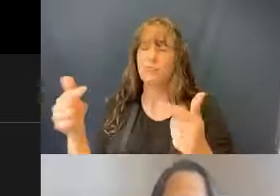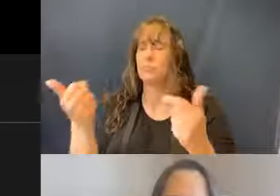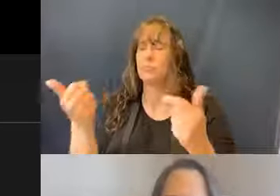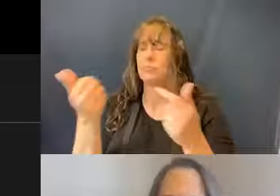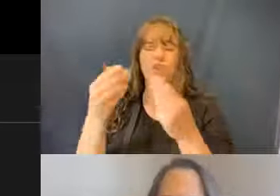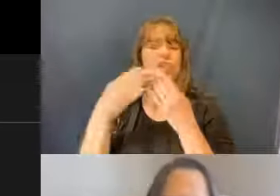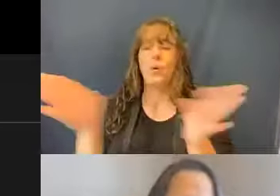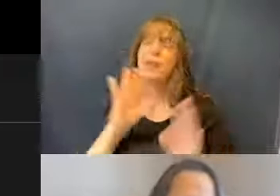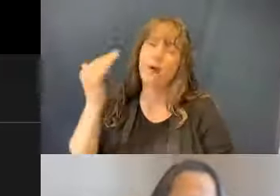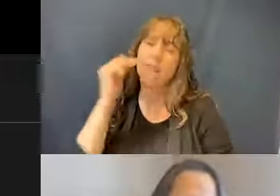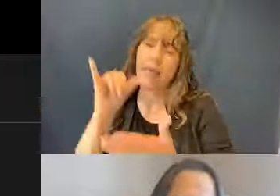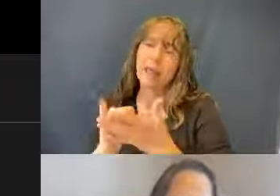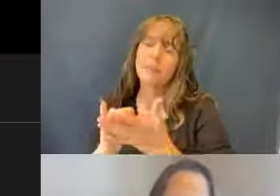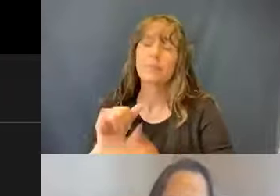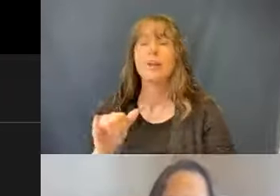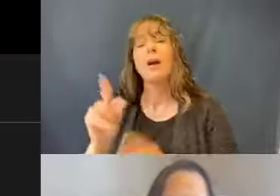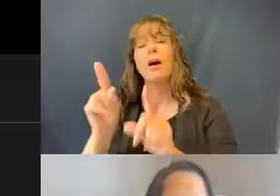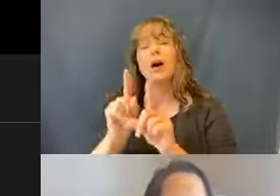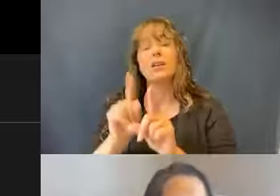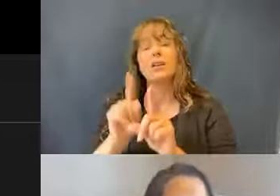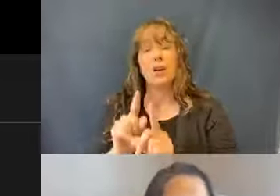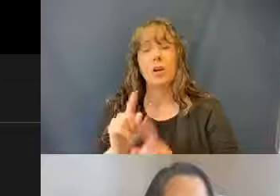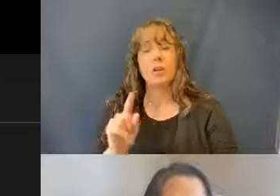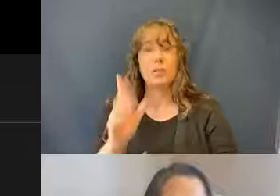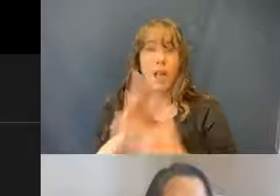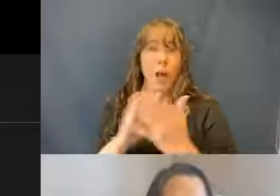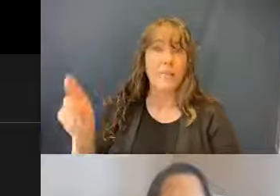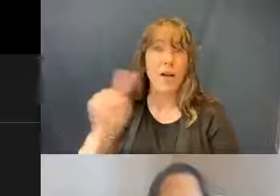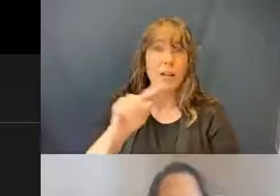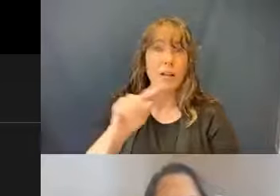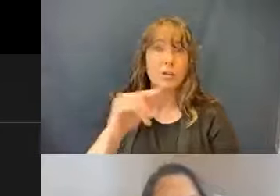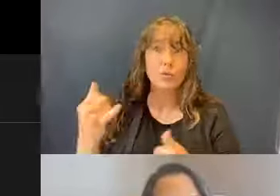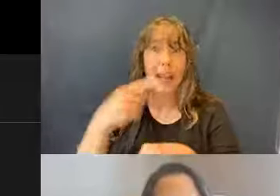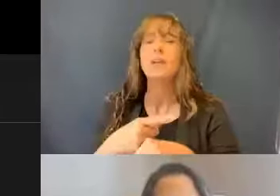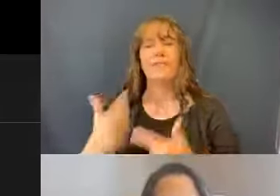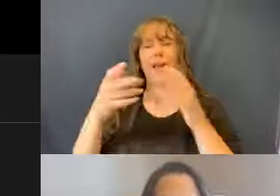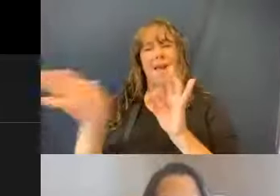And as we've had for those some of us today, we have live captioning. Or there are even